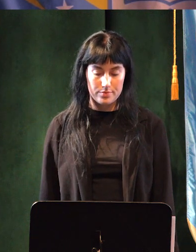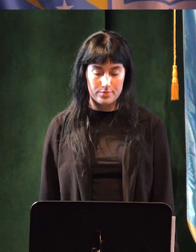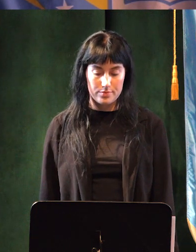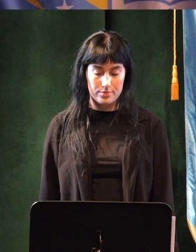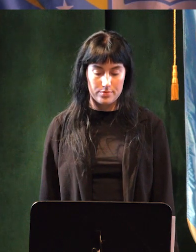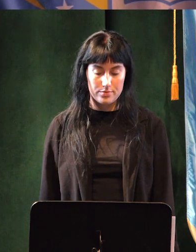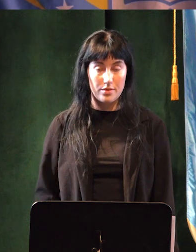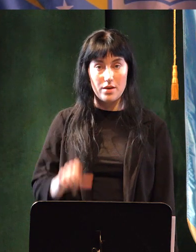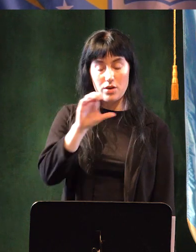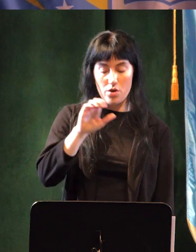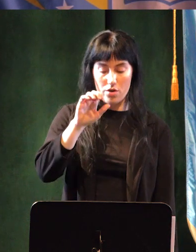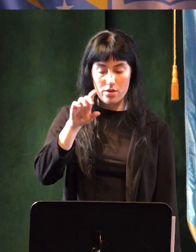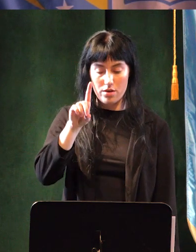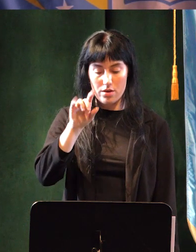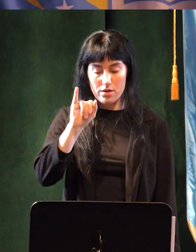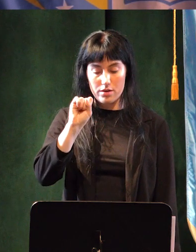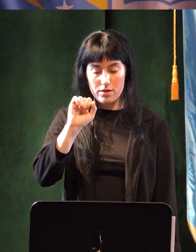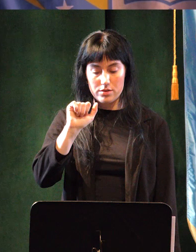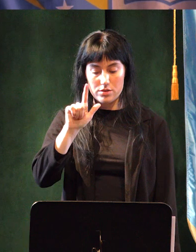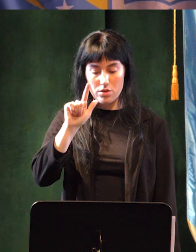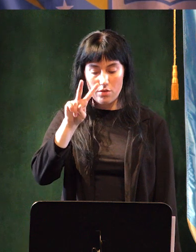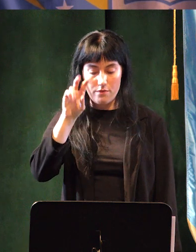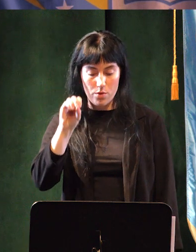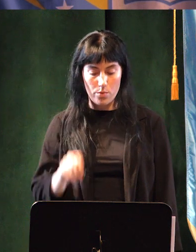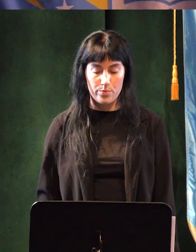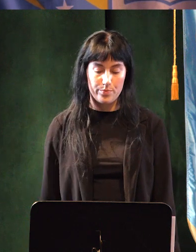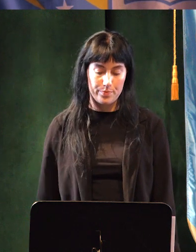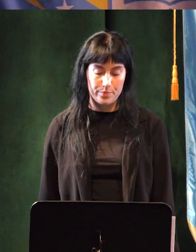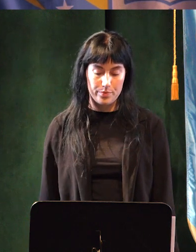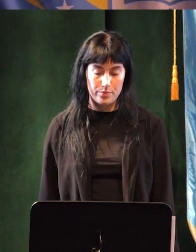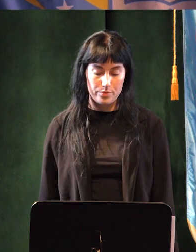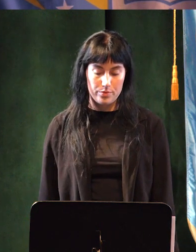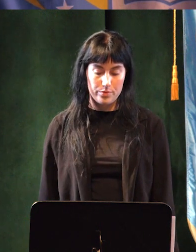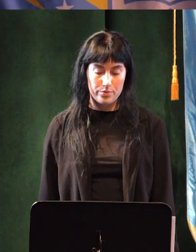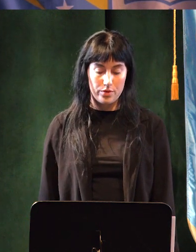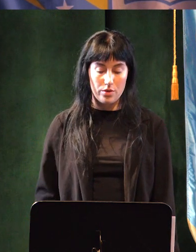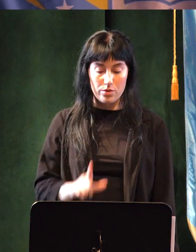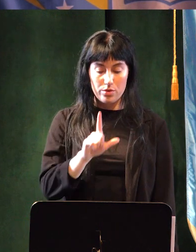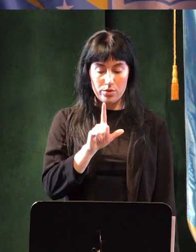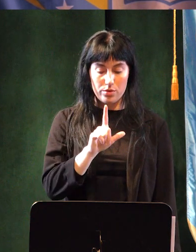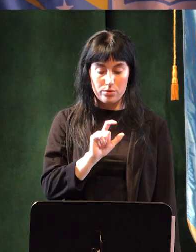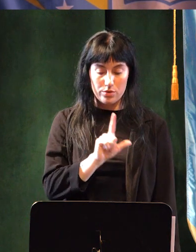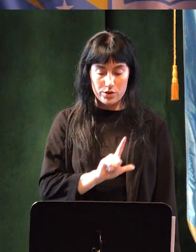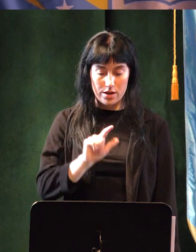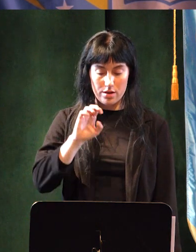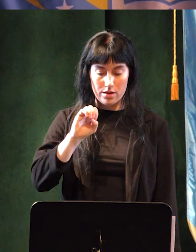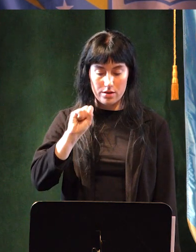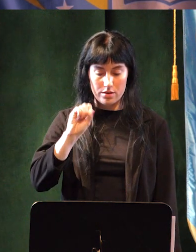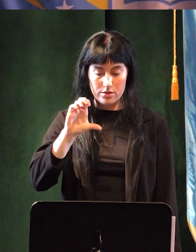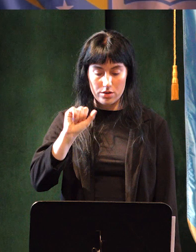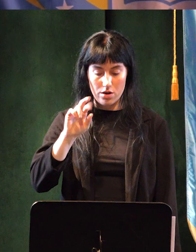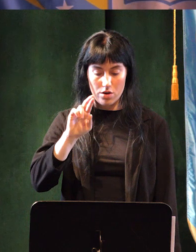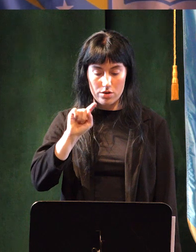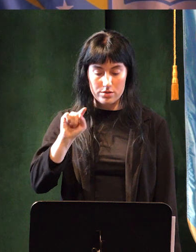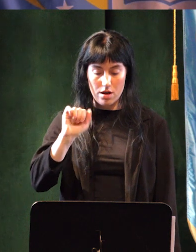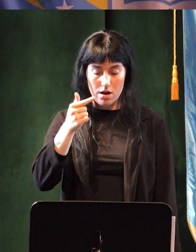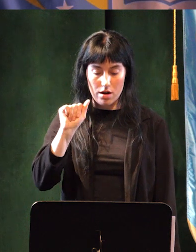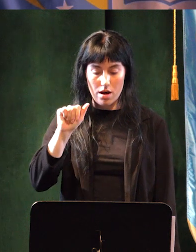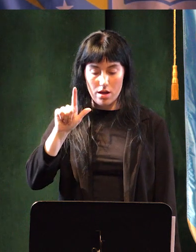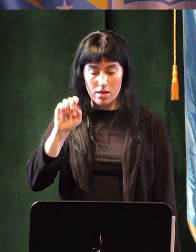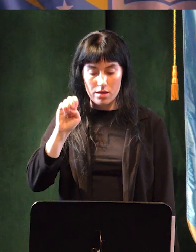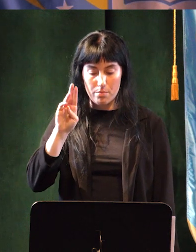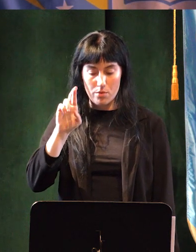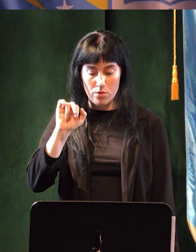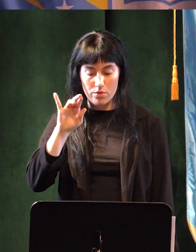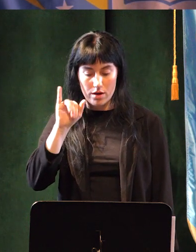Carlina DeSalvo Lucia escarzaga Laboral